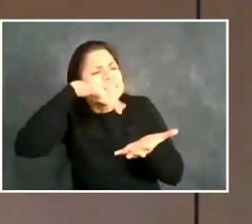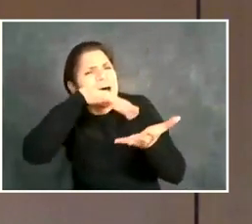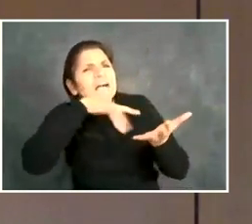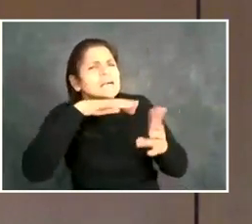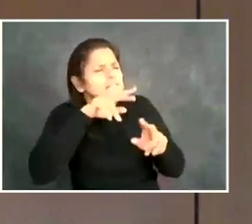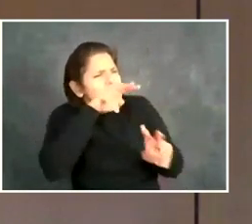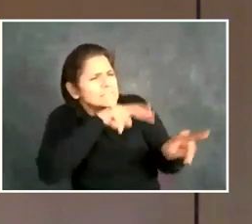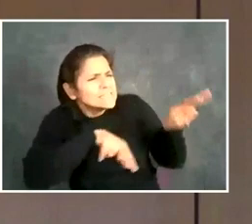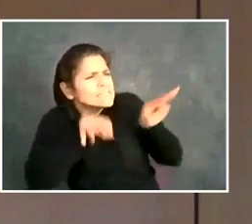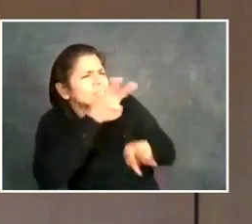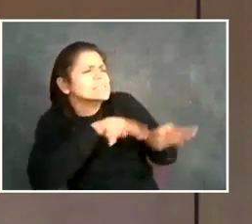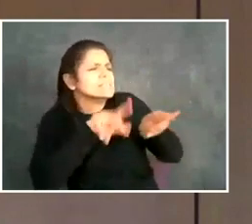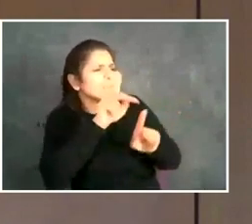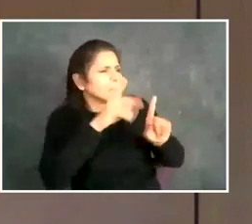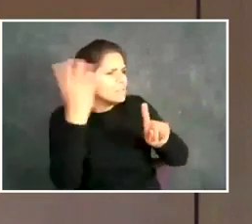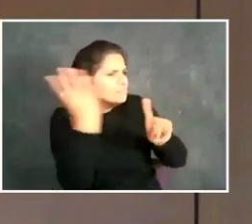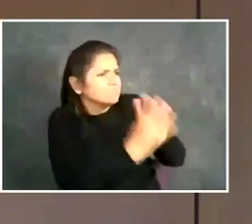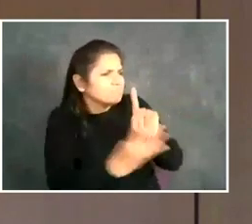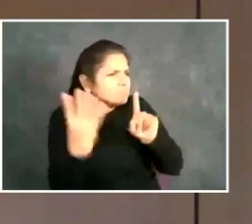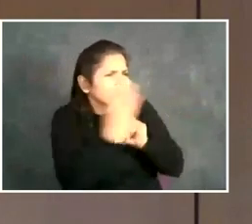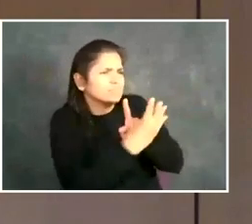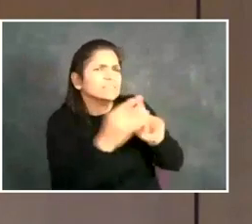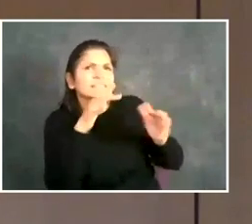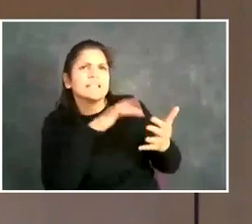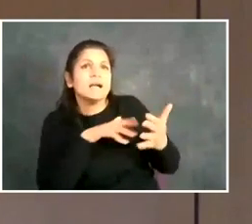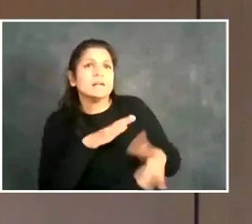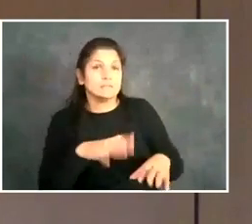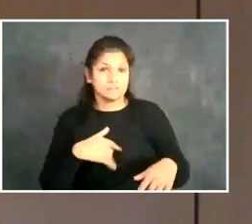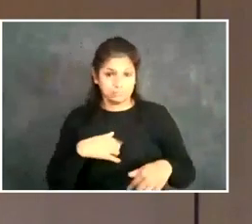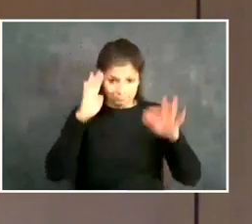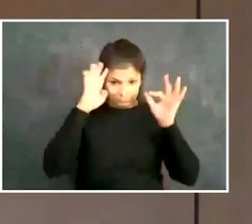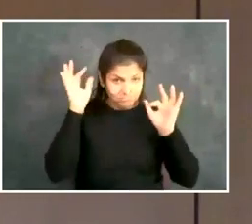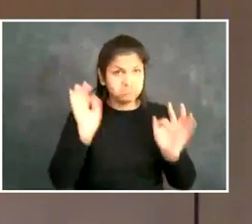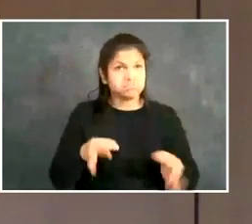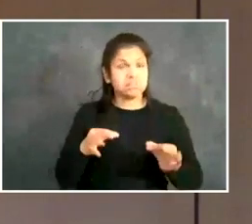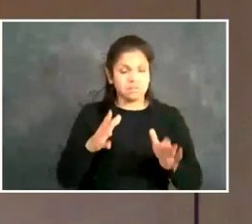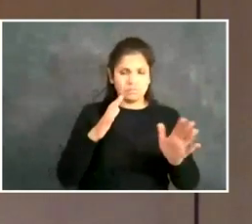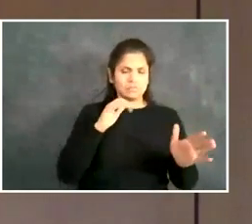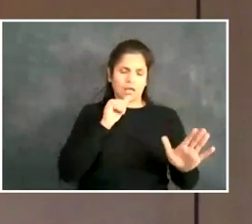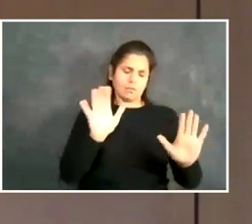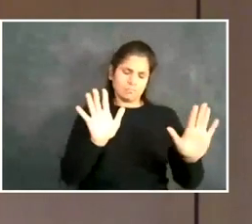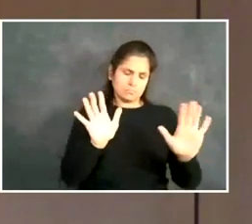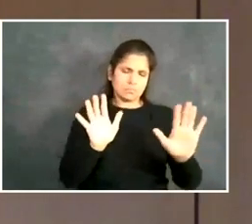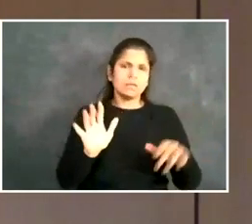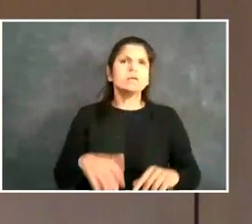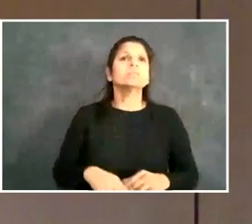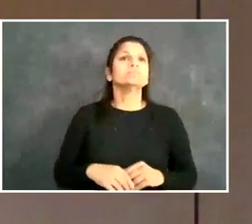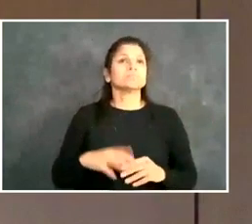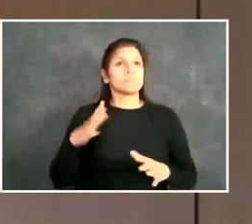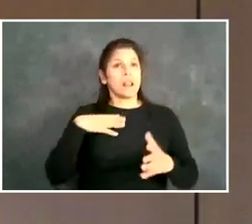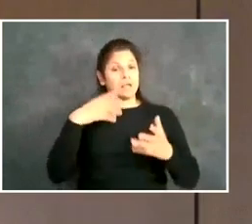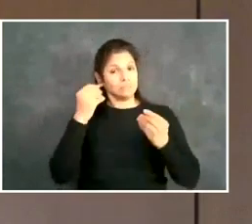INDICATE THAT PEOPLE CAN POTENTIALLY BE REINFECTED WITH